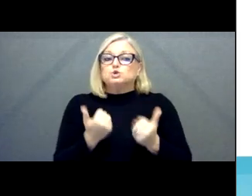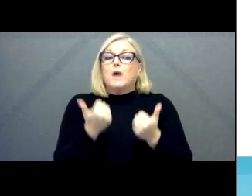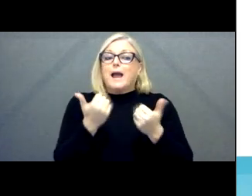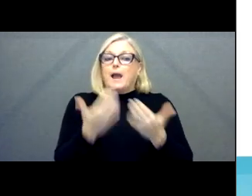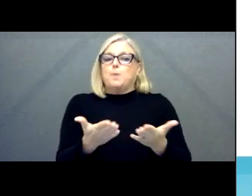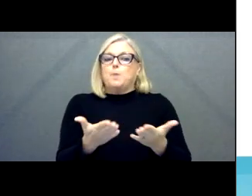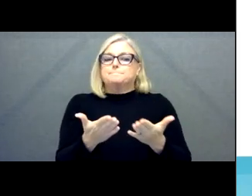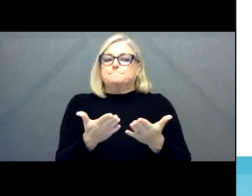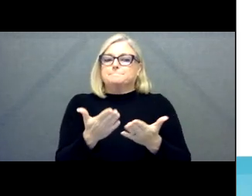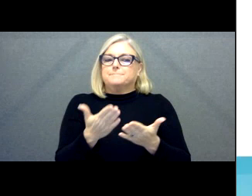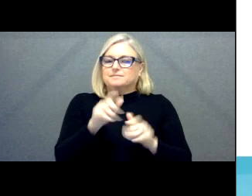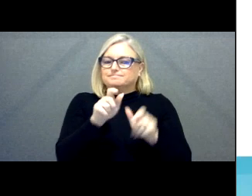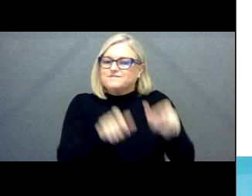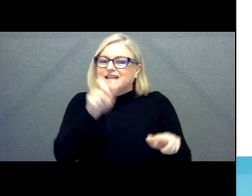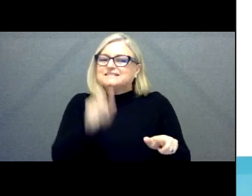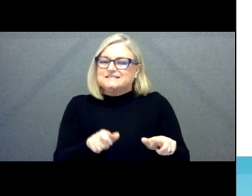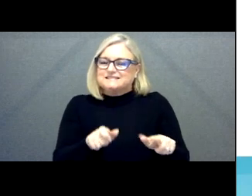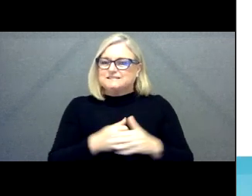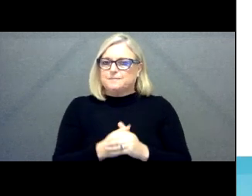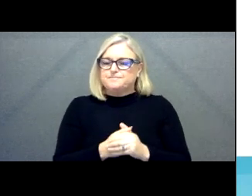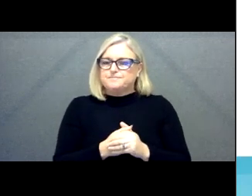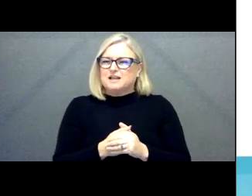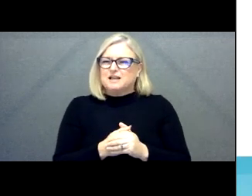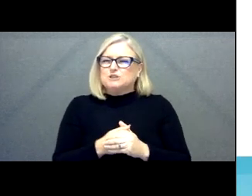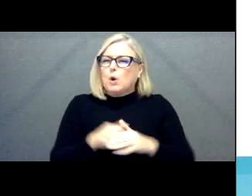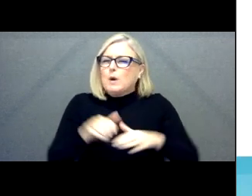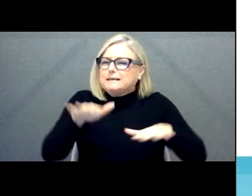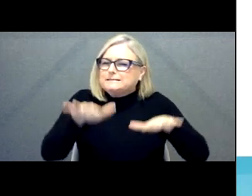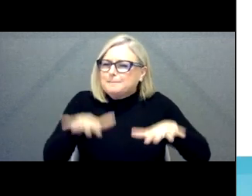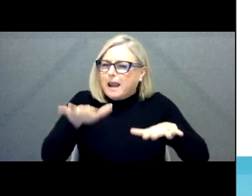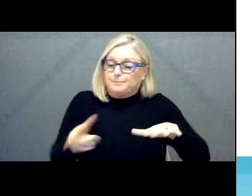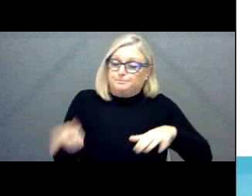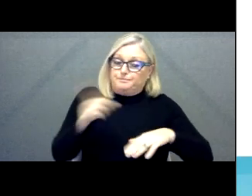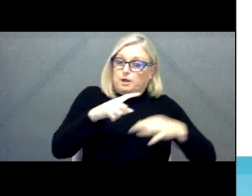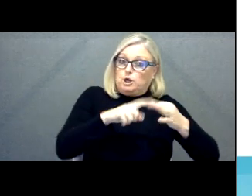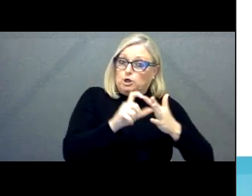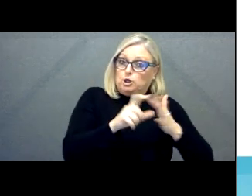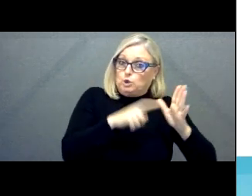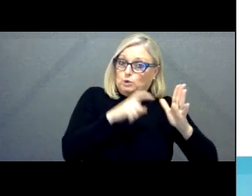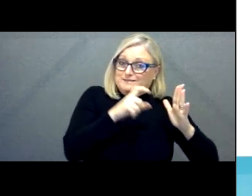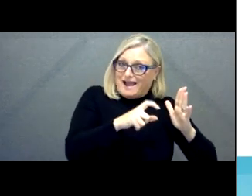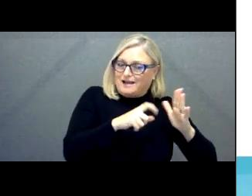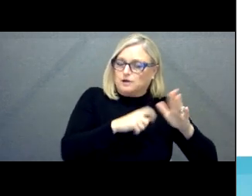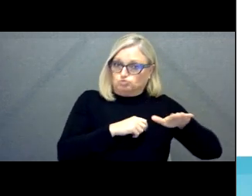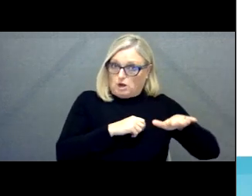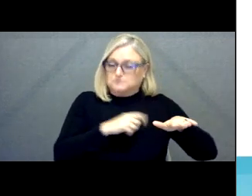so similarly to um what Penny was talking about with QDAC the aim is to recognize that um people